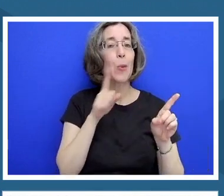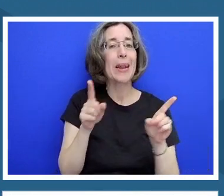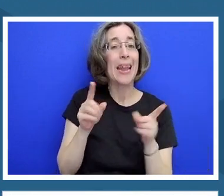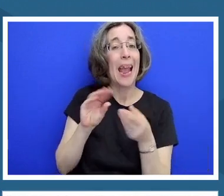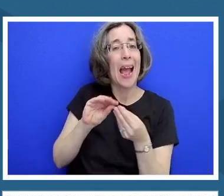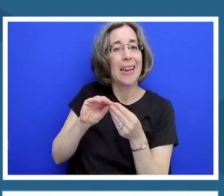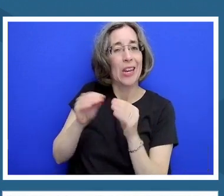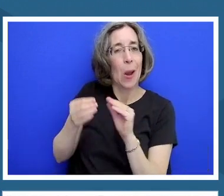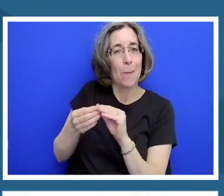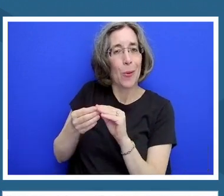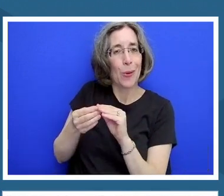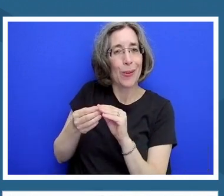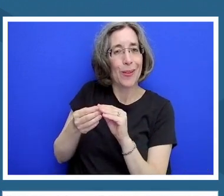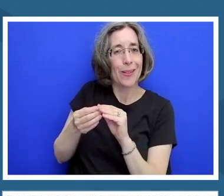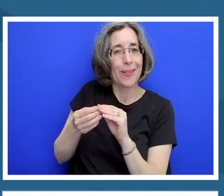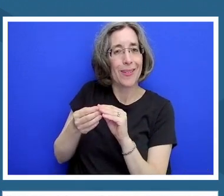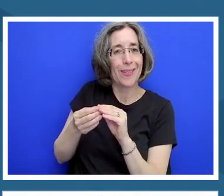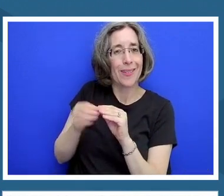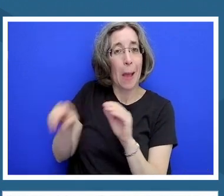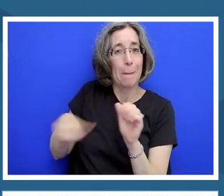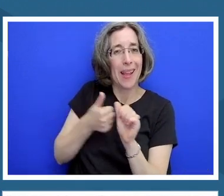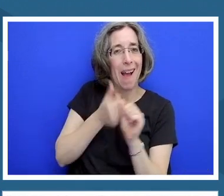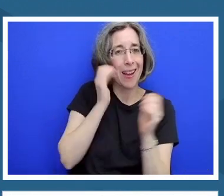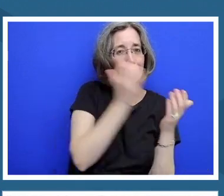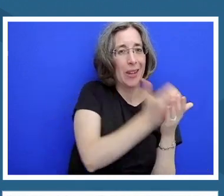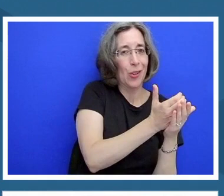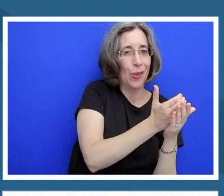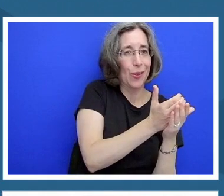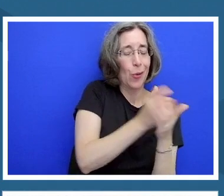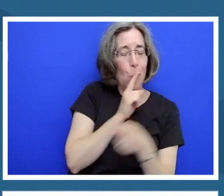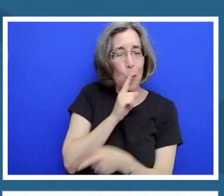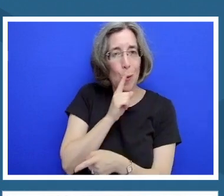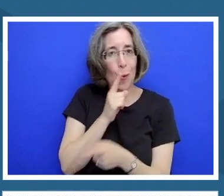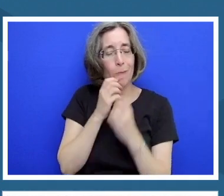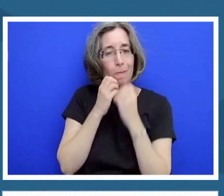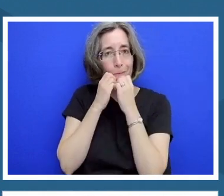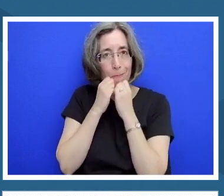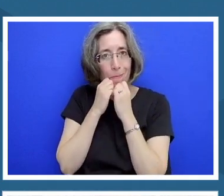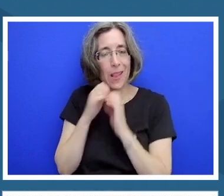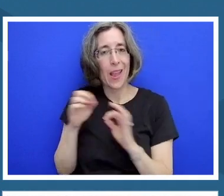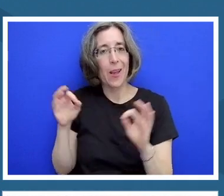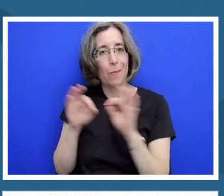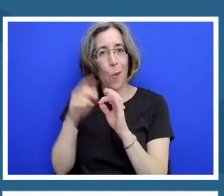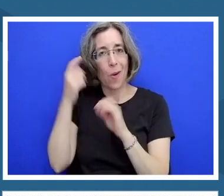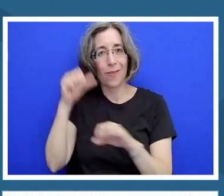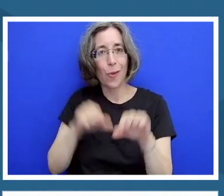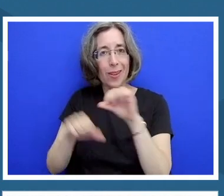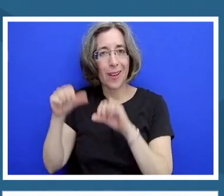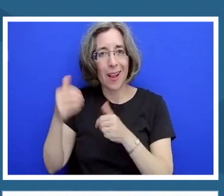images that are so important to doing science the fact that what actually